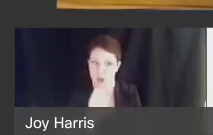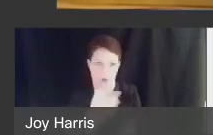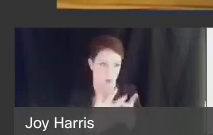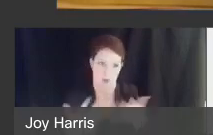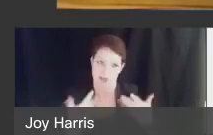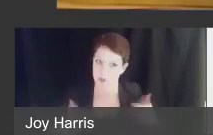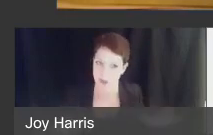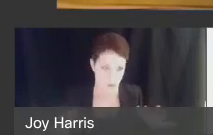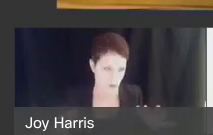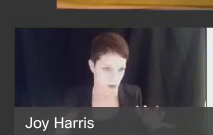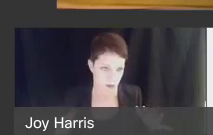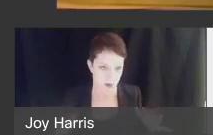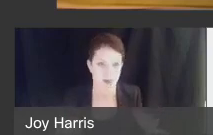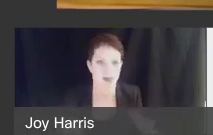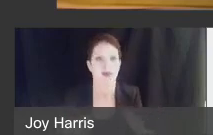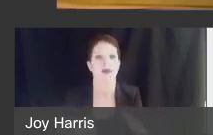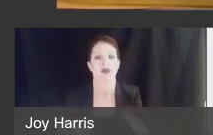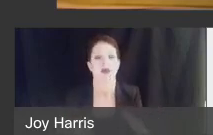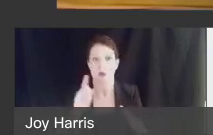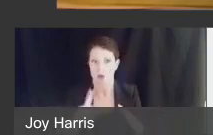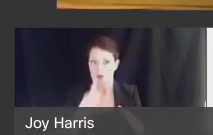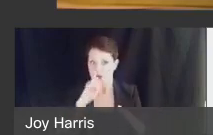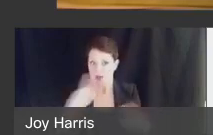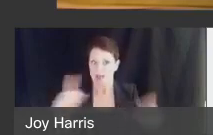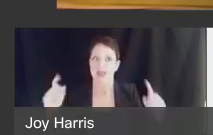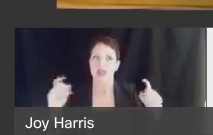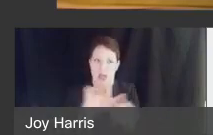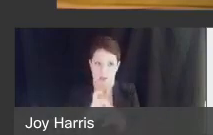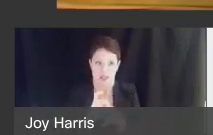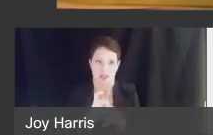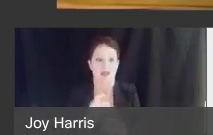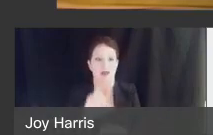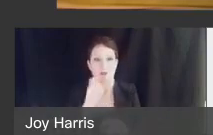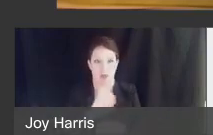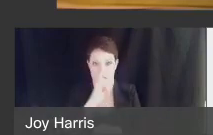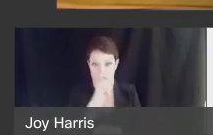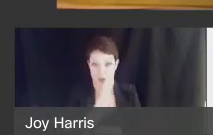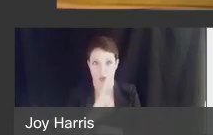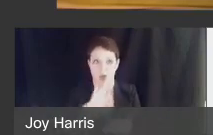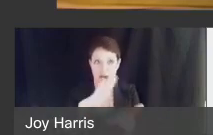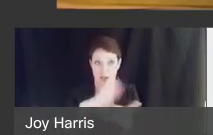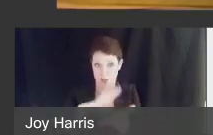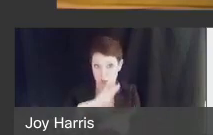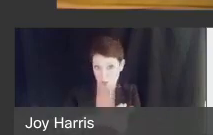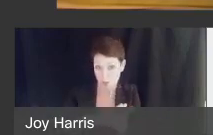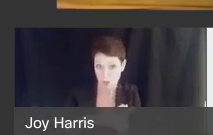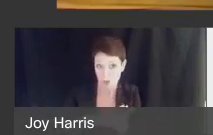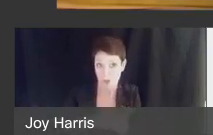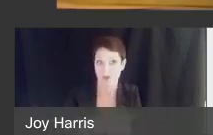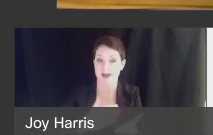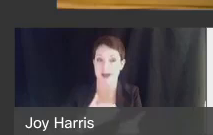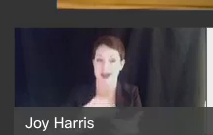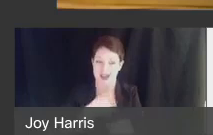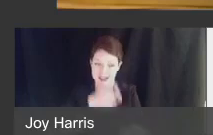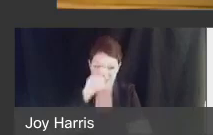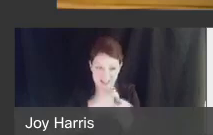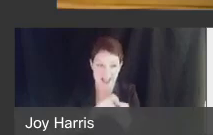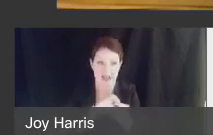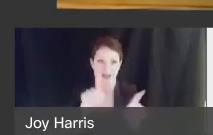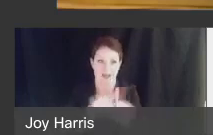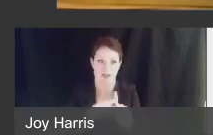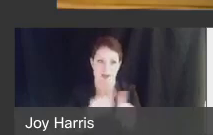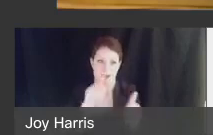quite complicated to make sure that a school had exactly the right number of doses so that